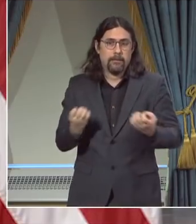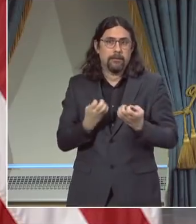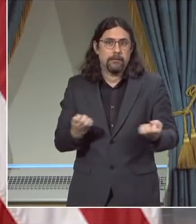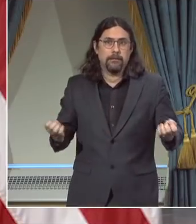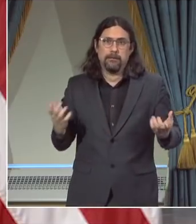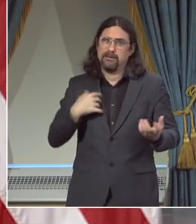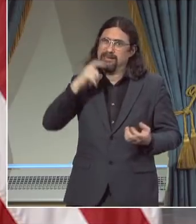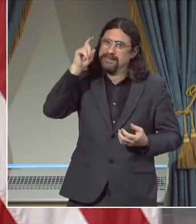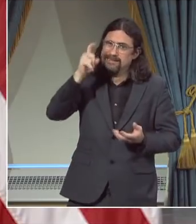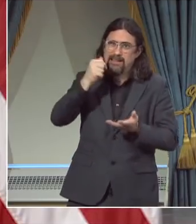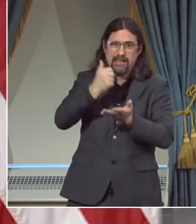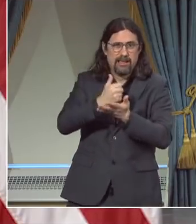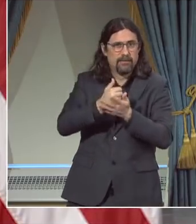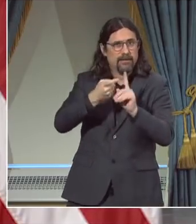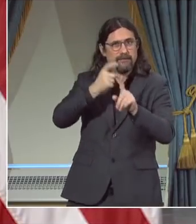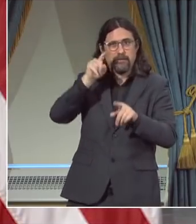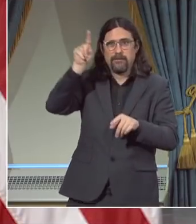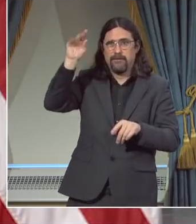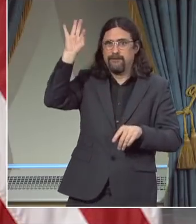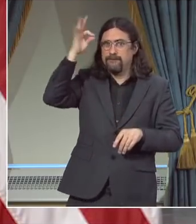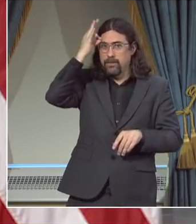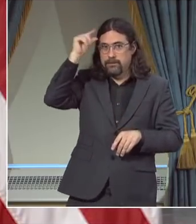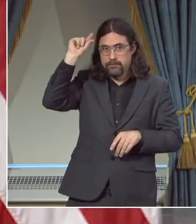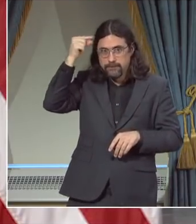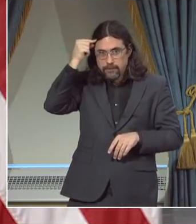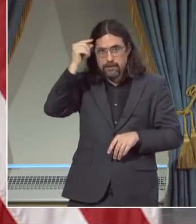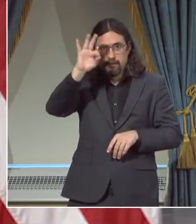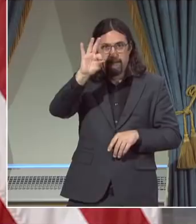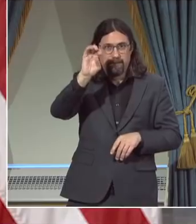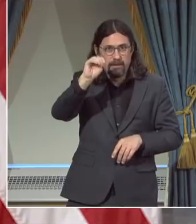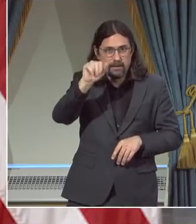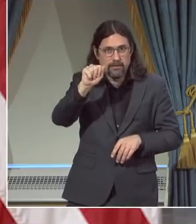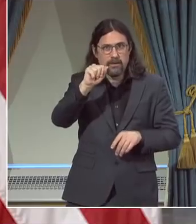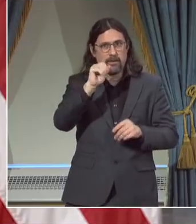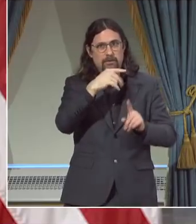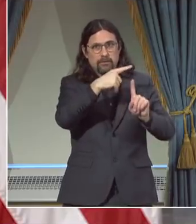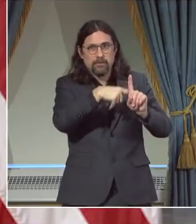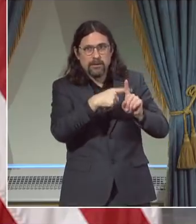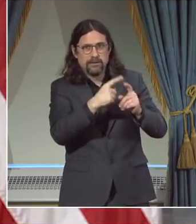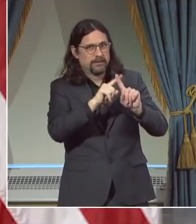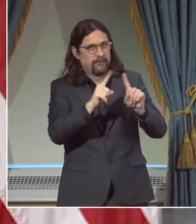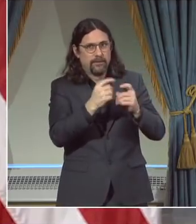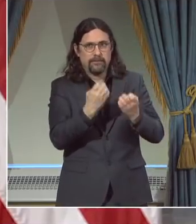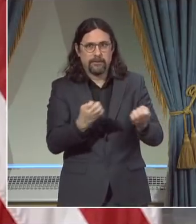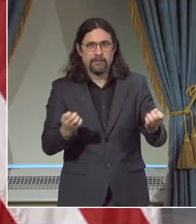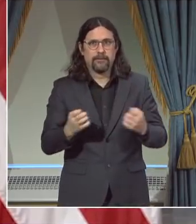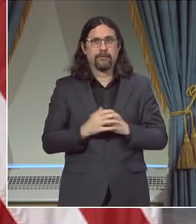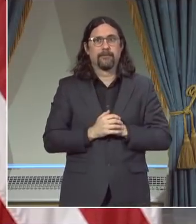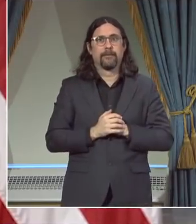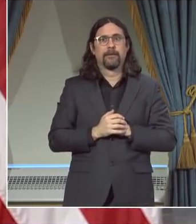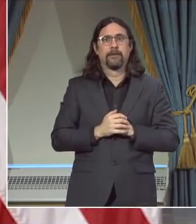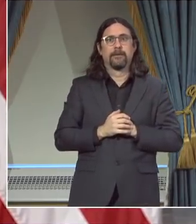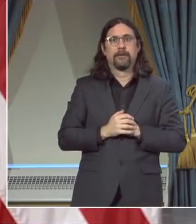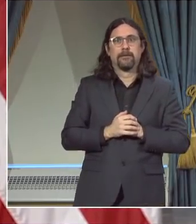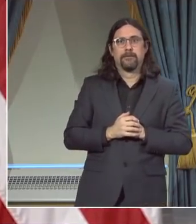HELP. THVE ENT LAY TO RS ARE COMING IN FROM THE FEDERAL GOVERNMETN. WE NEED IT ALL. WE ARE THANKFUL